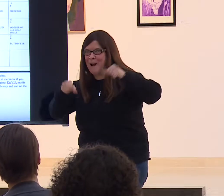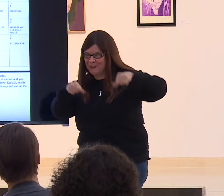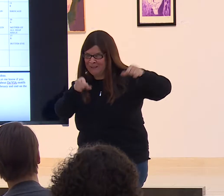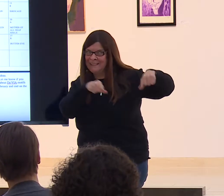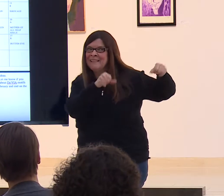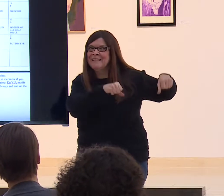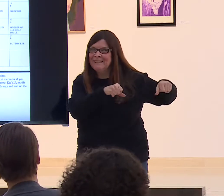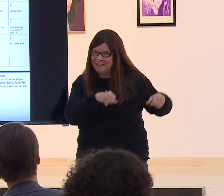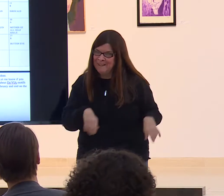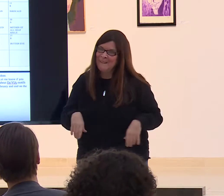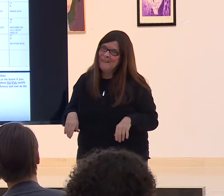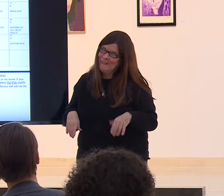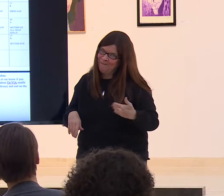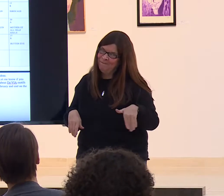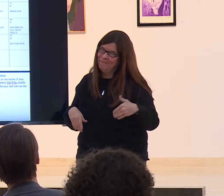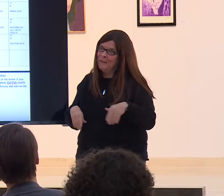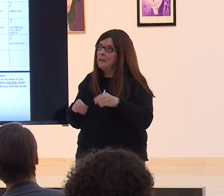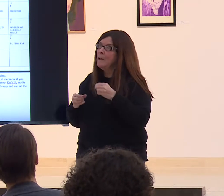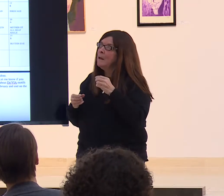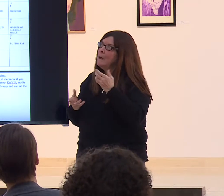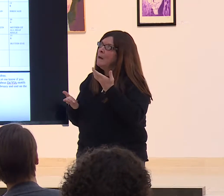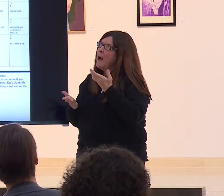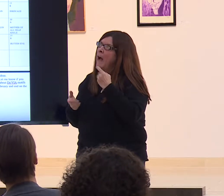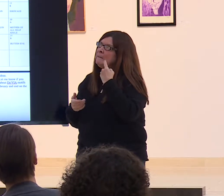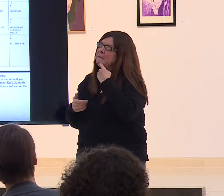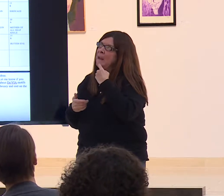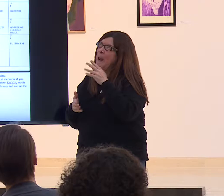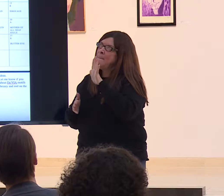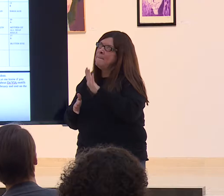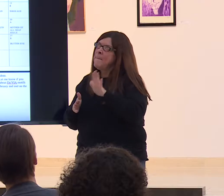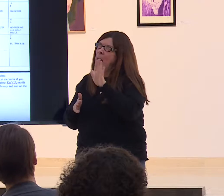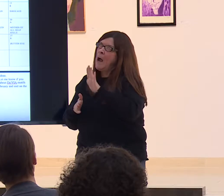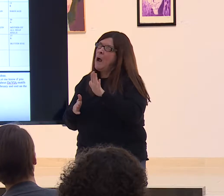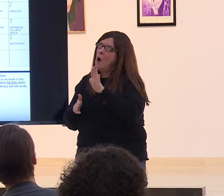on the De'VIA Central Facebook page, which was incredible.